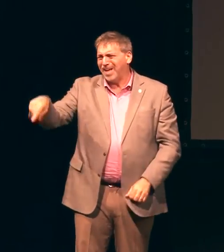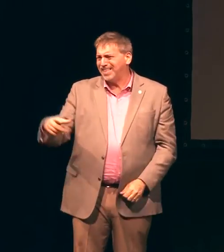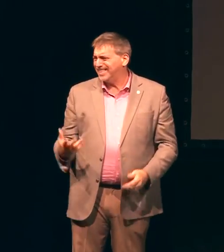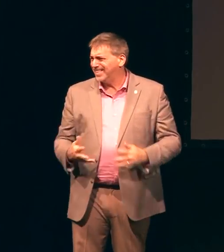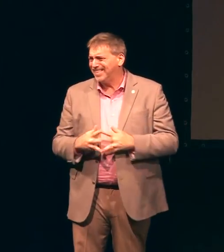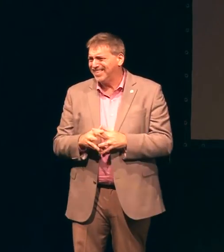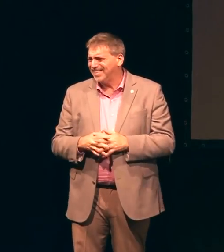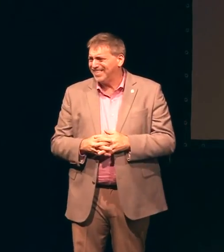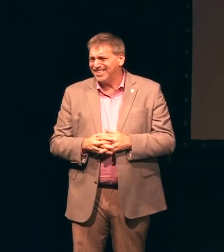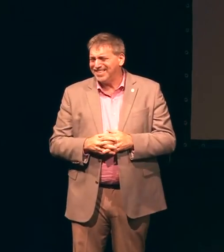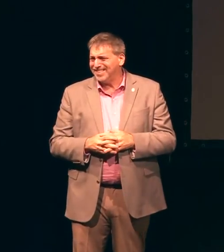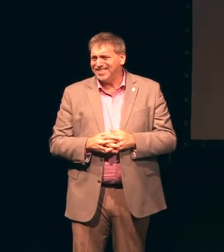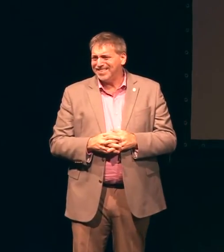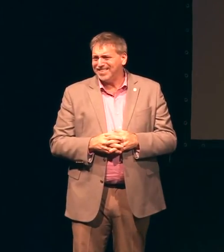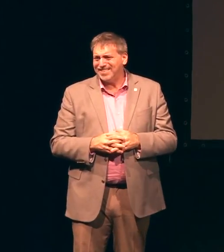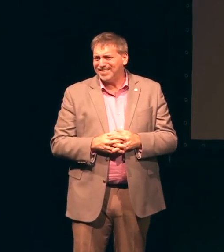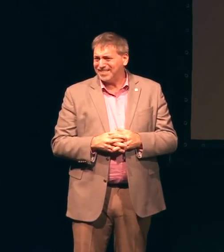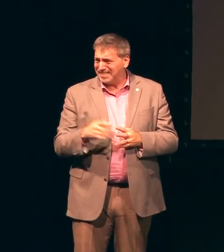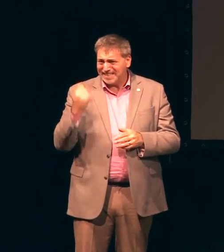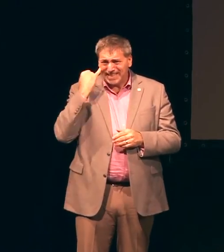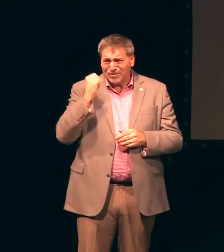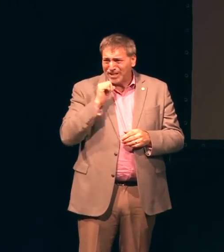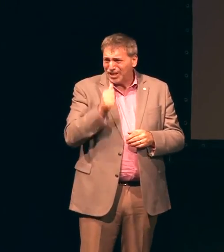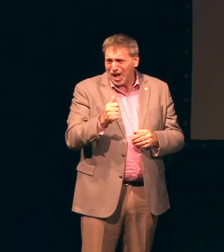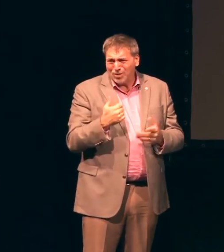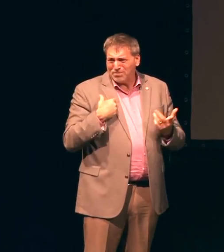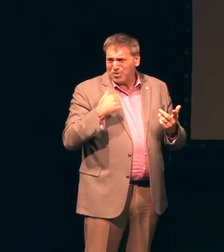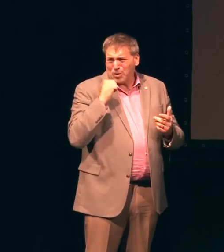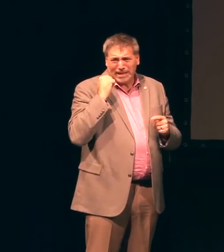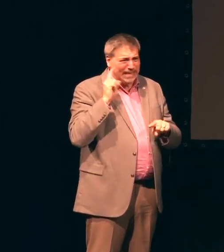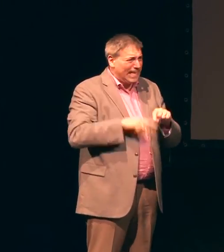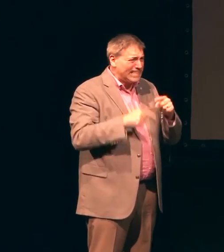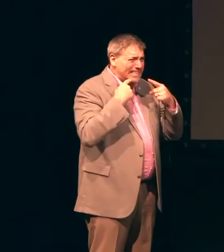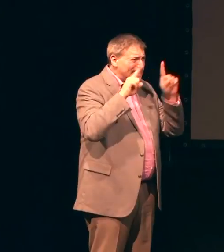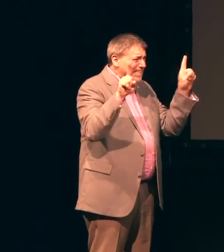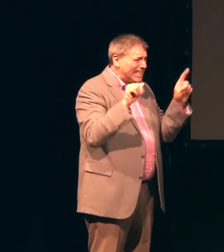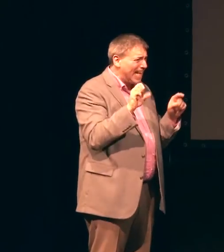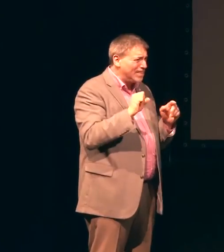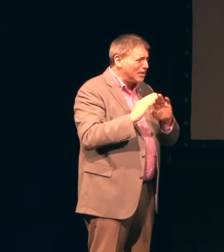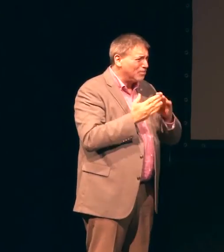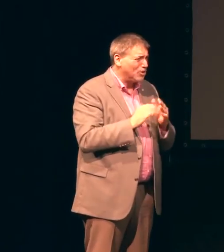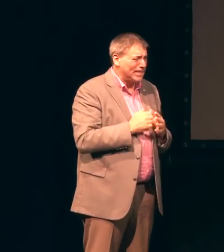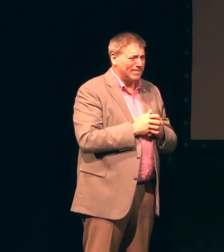we must work together. Because if we don't, we